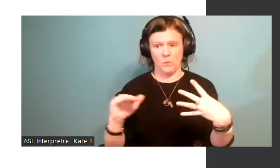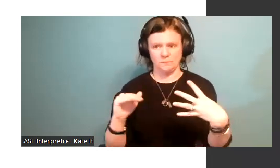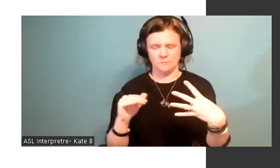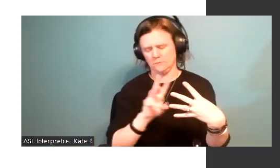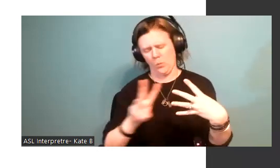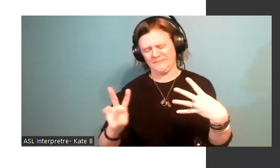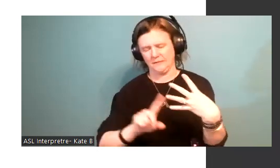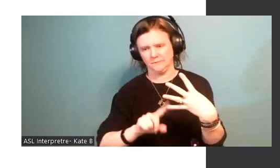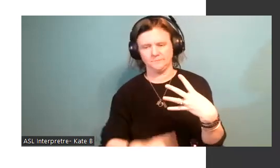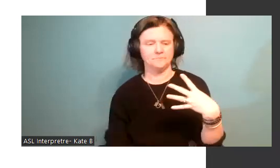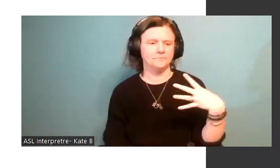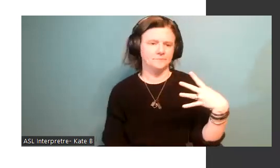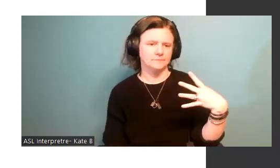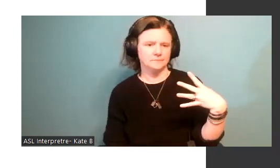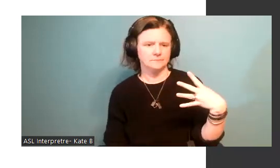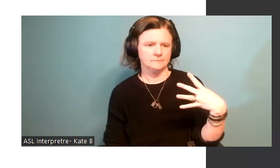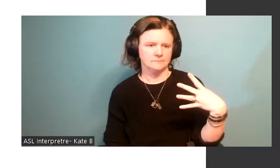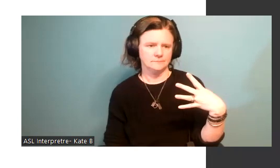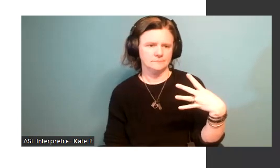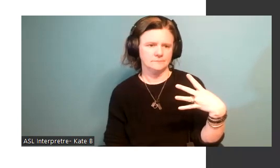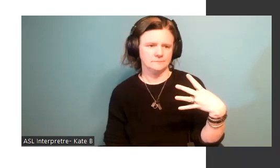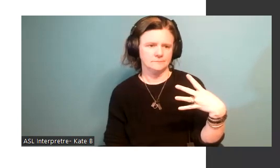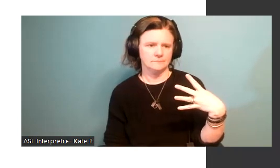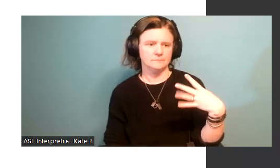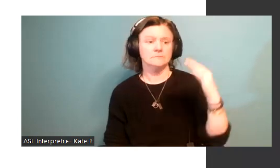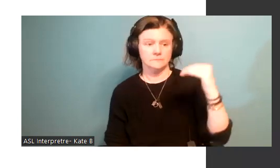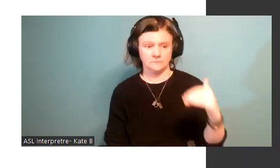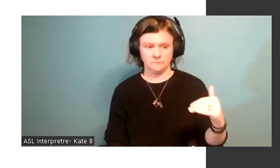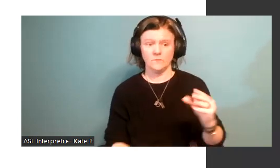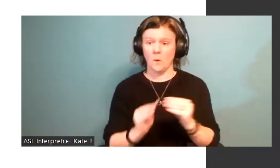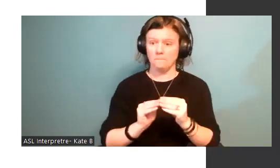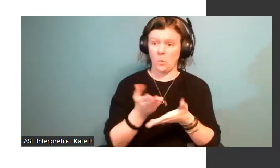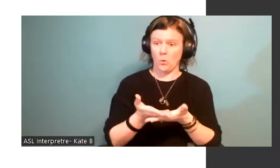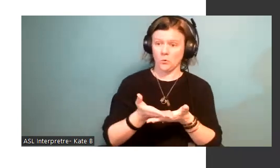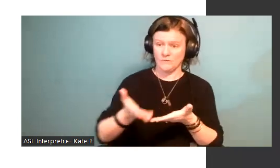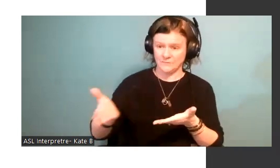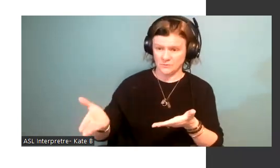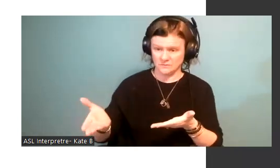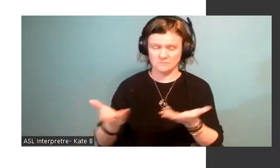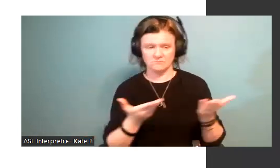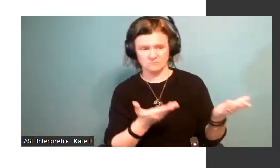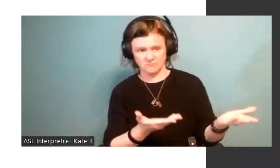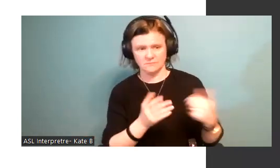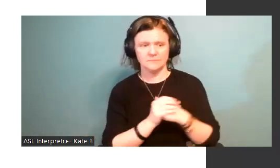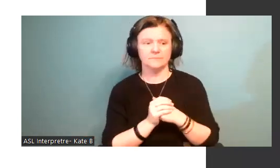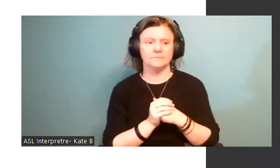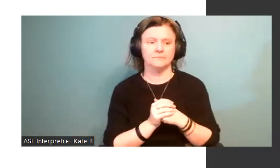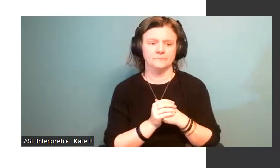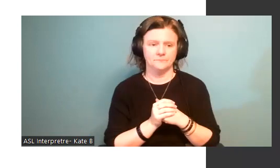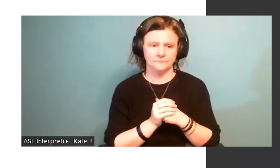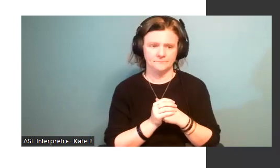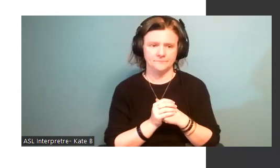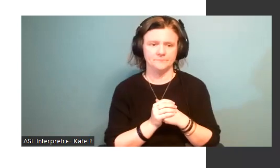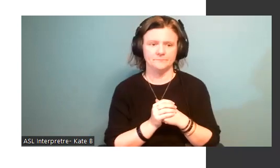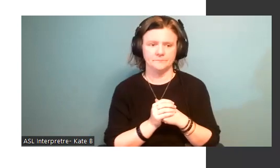if you want to contact Karl, you can e-mail a